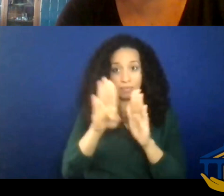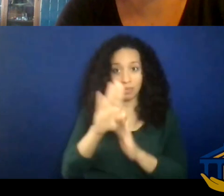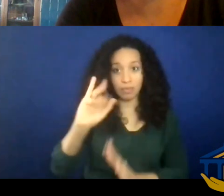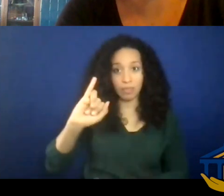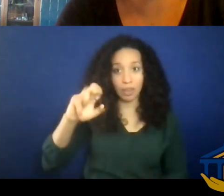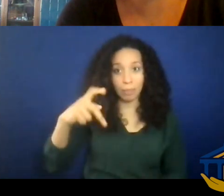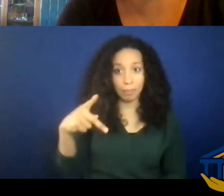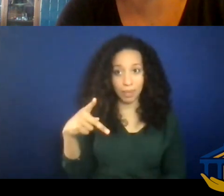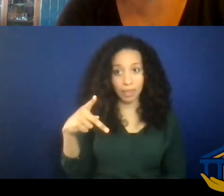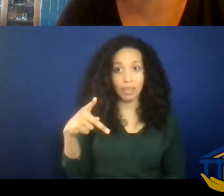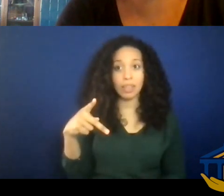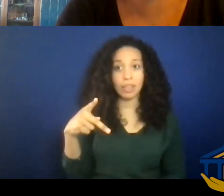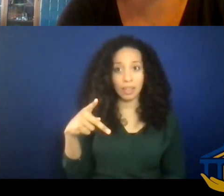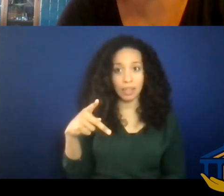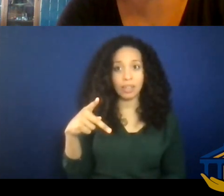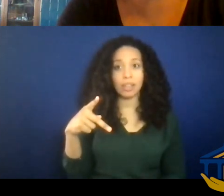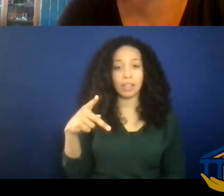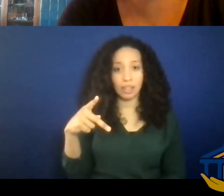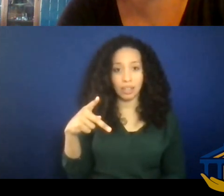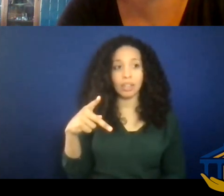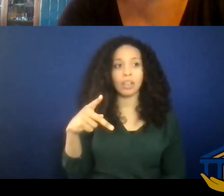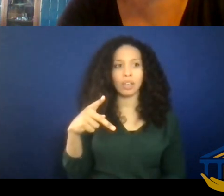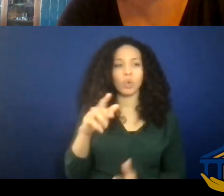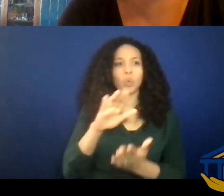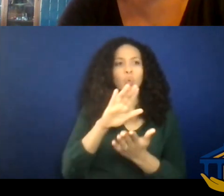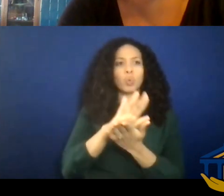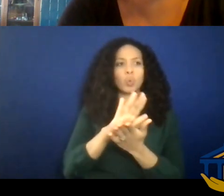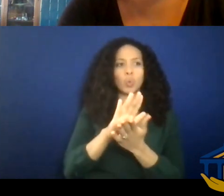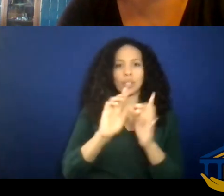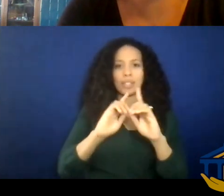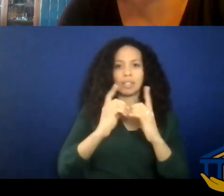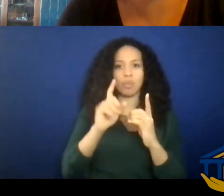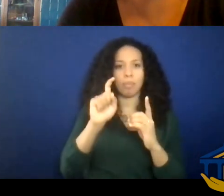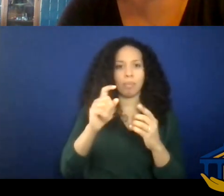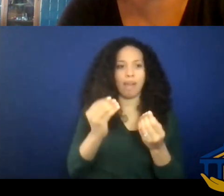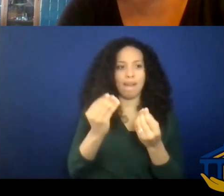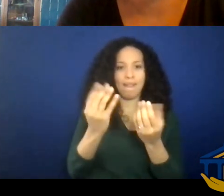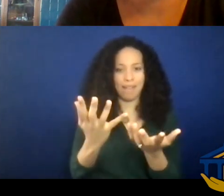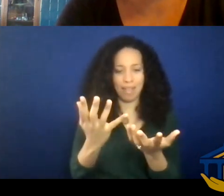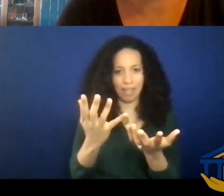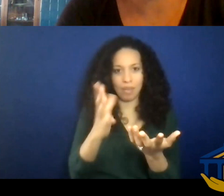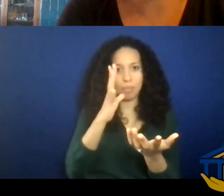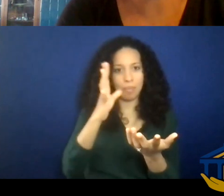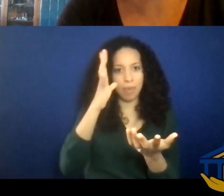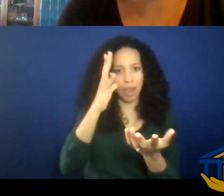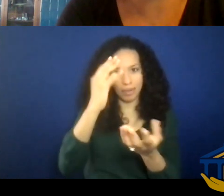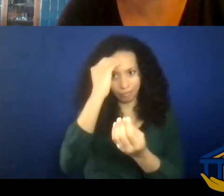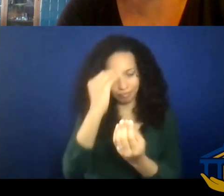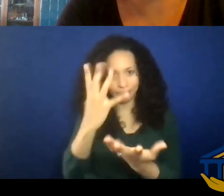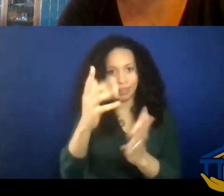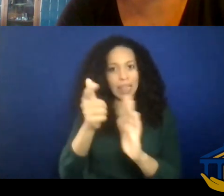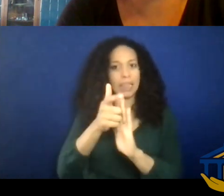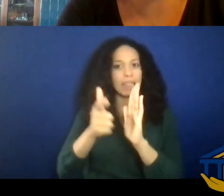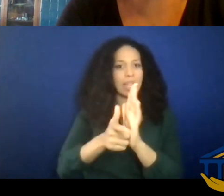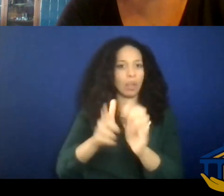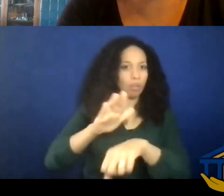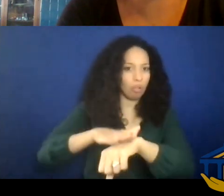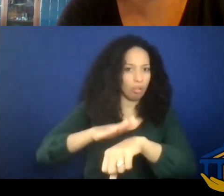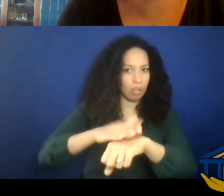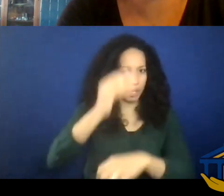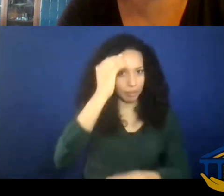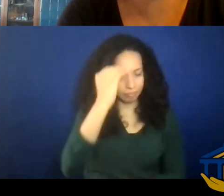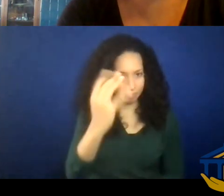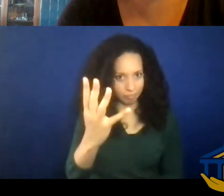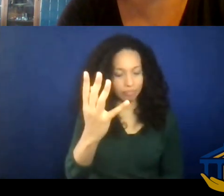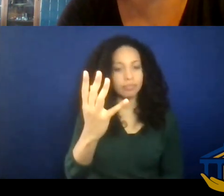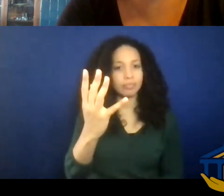a school district has to give the parent notice, legal notice that they plan to use this IEP